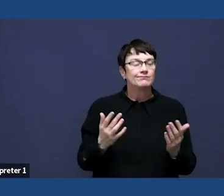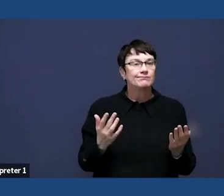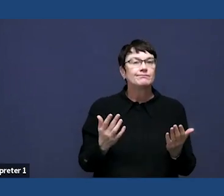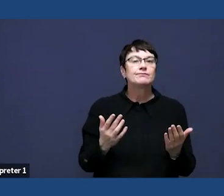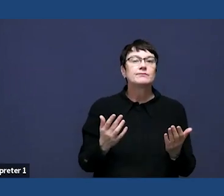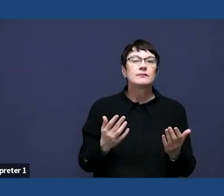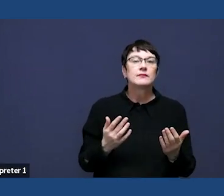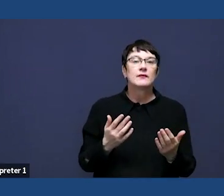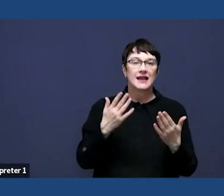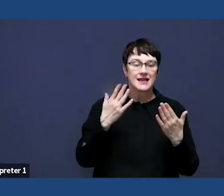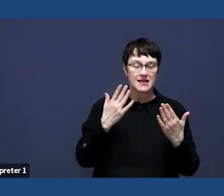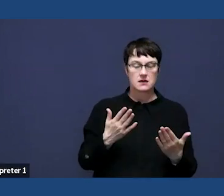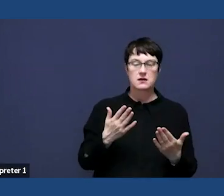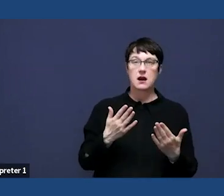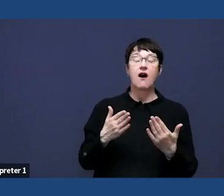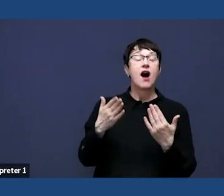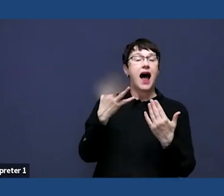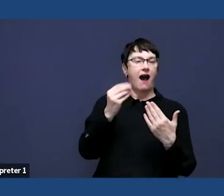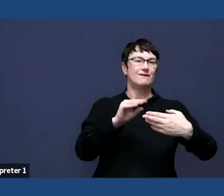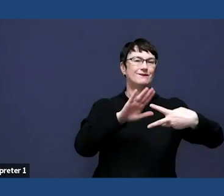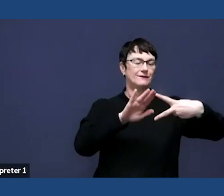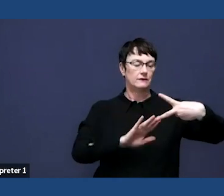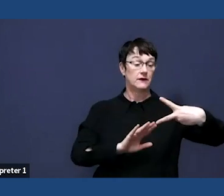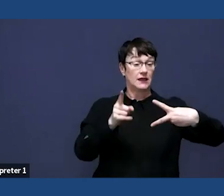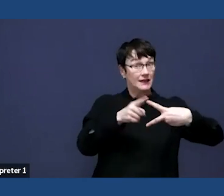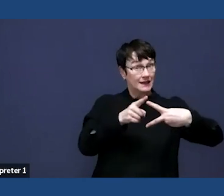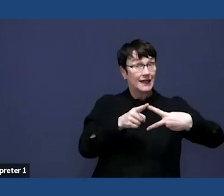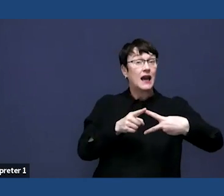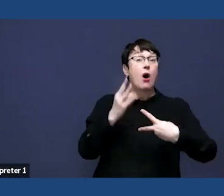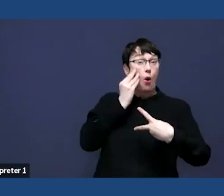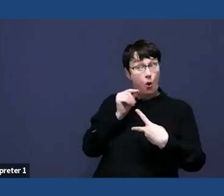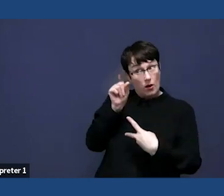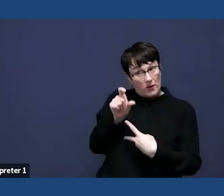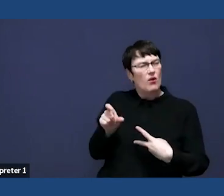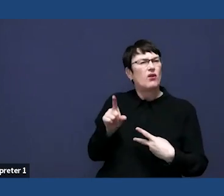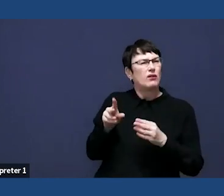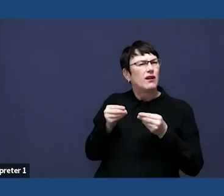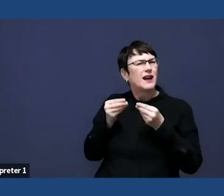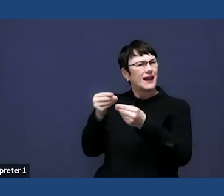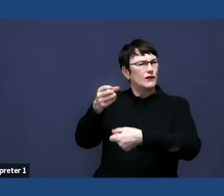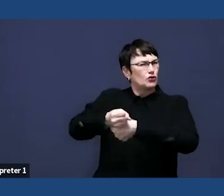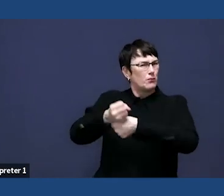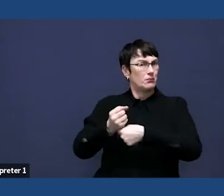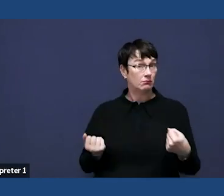And the second, as Hazel was talking about, also as caregivers of older persons, both